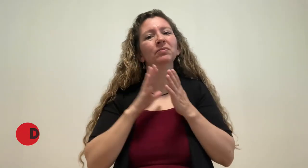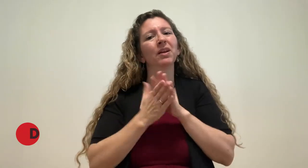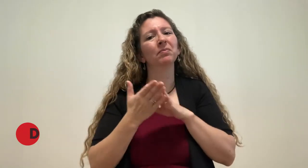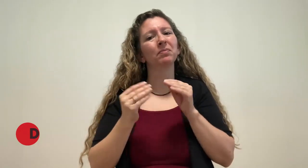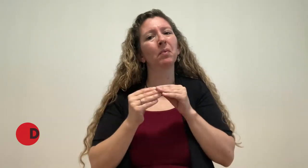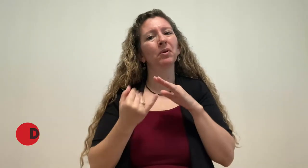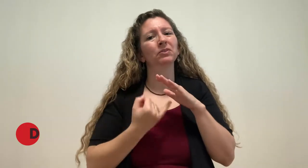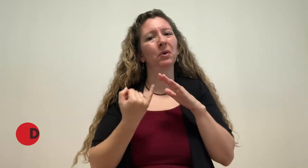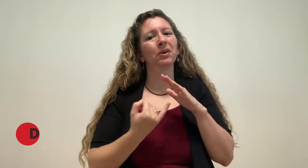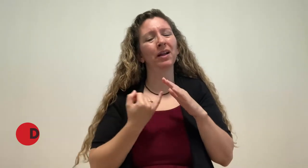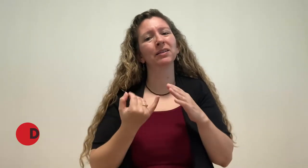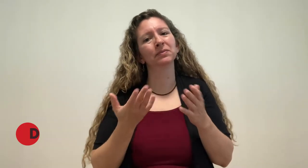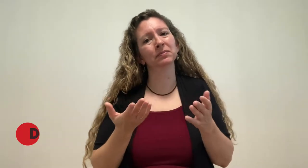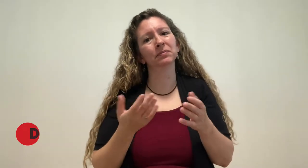so they could become more isolated.